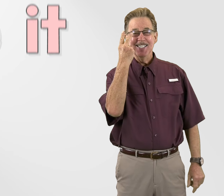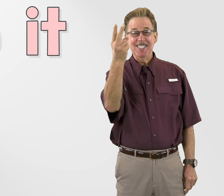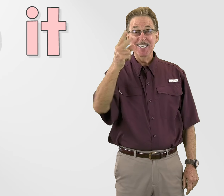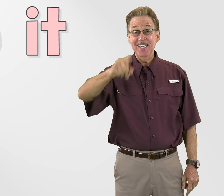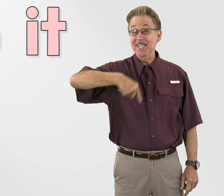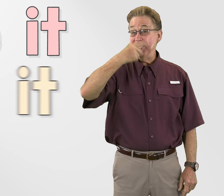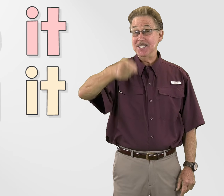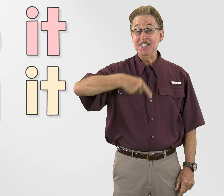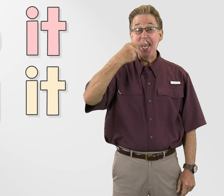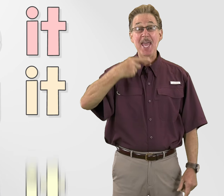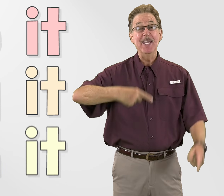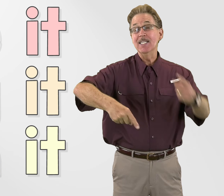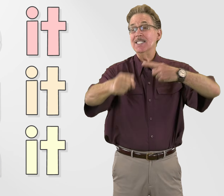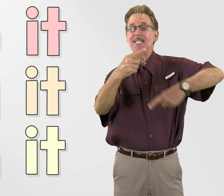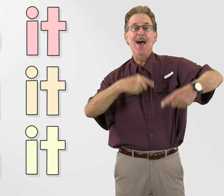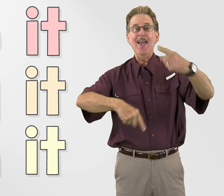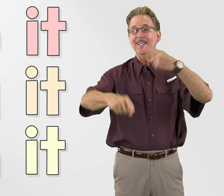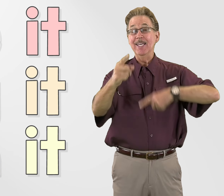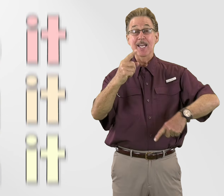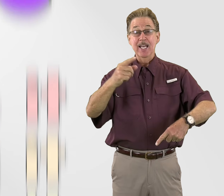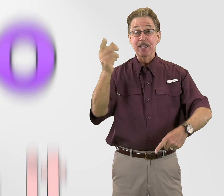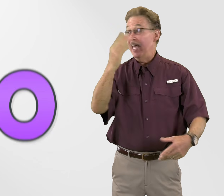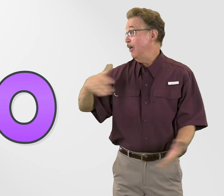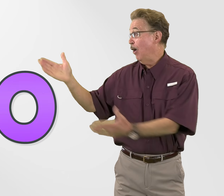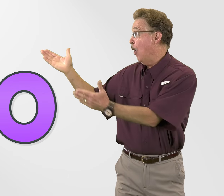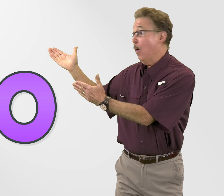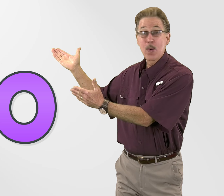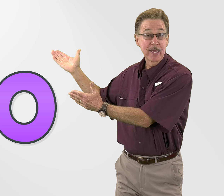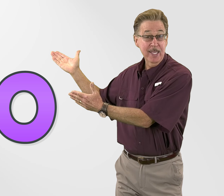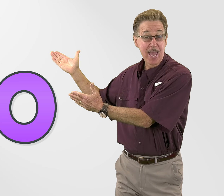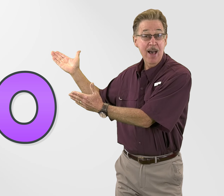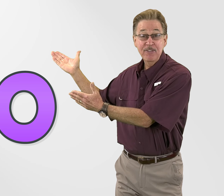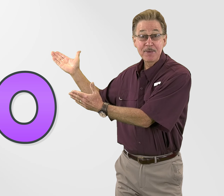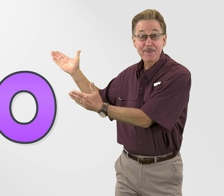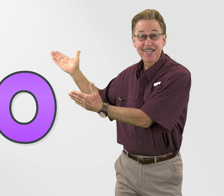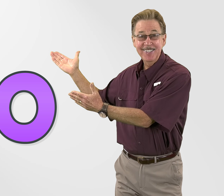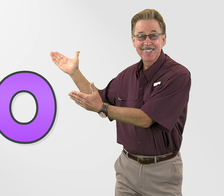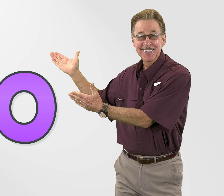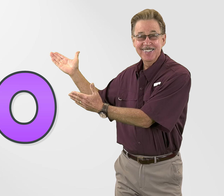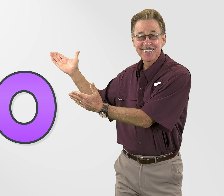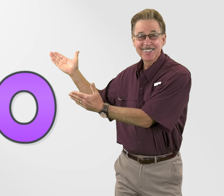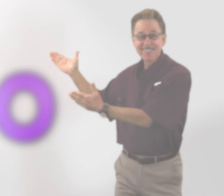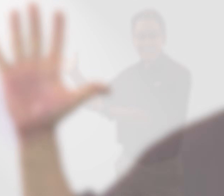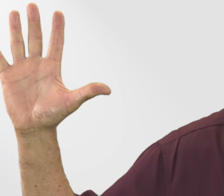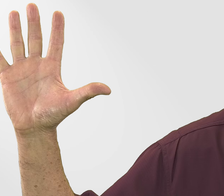See it, Say it Sign it Letter O o in the alphabet